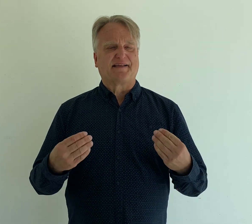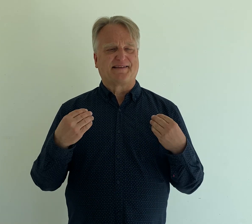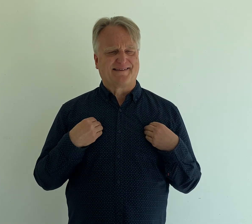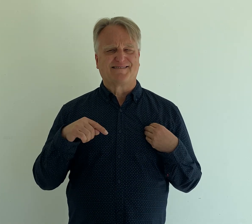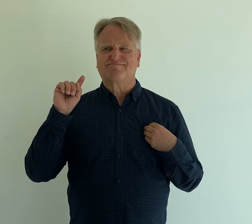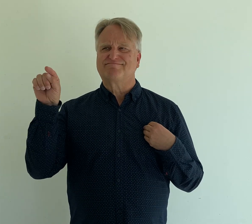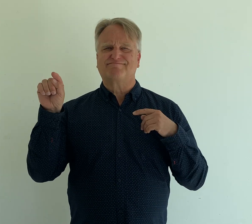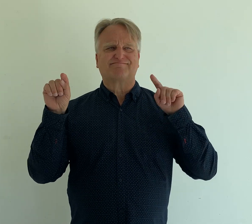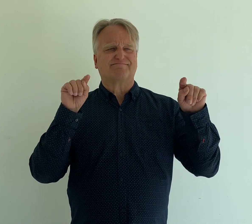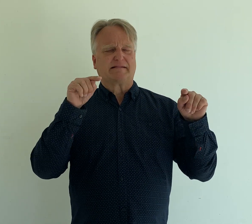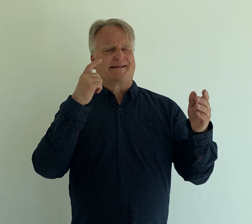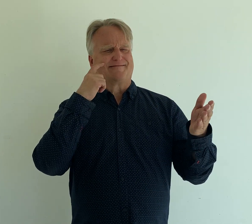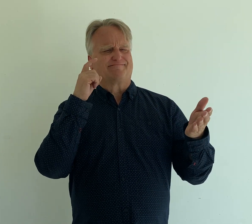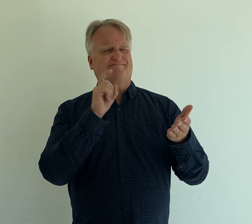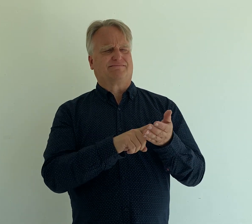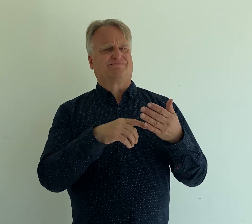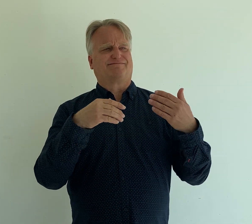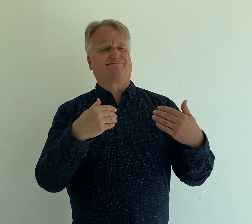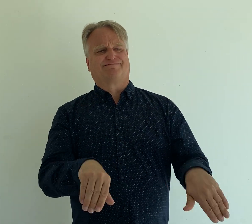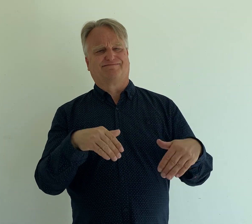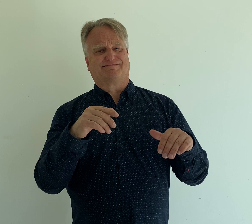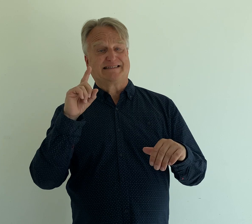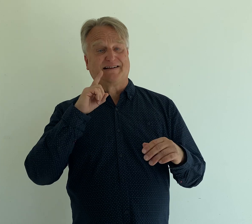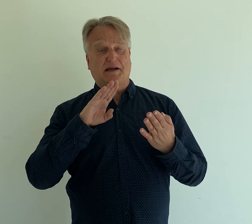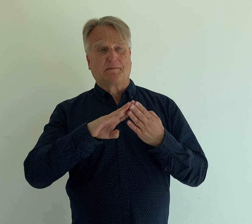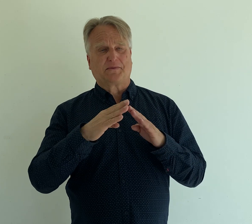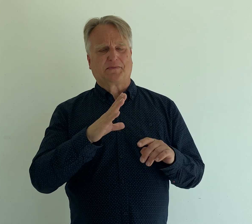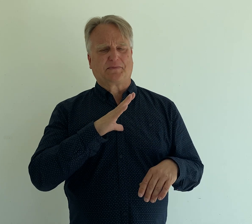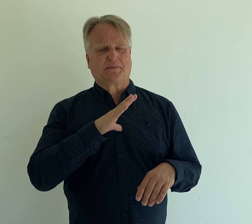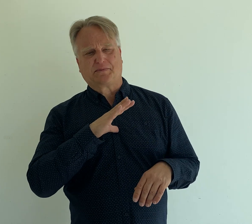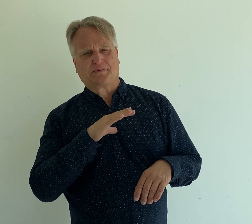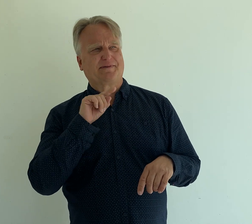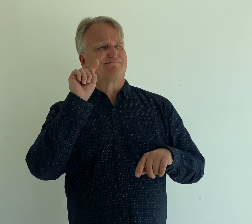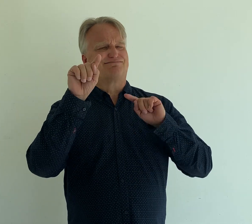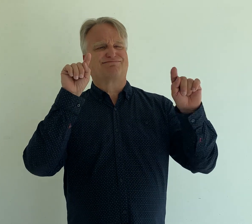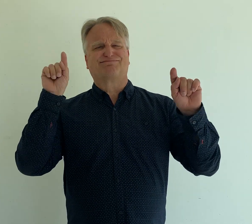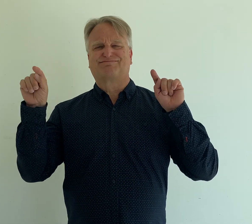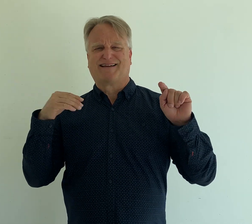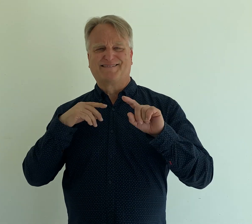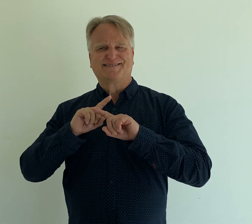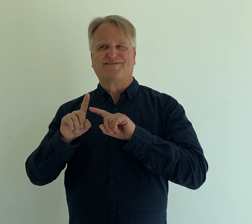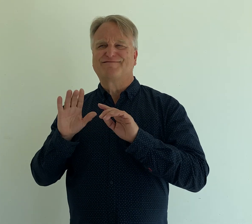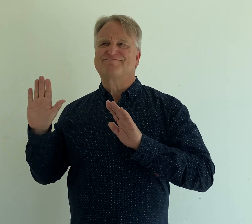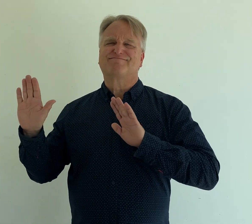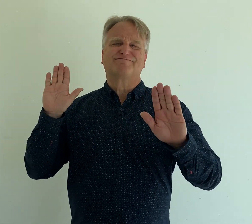There are certain communities that are especially known for their extraordinary vibrancy.